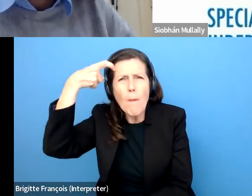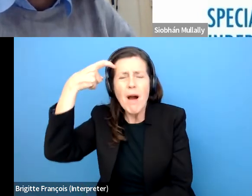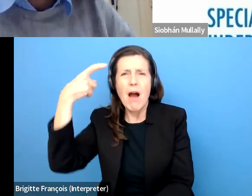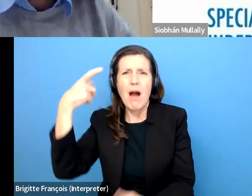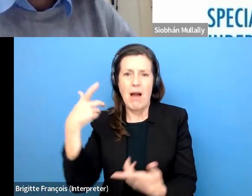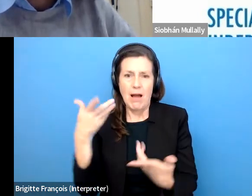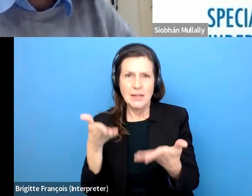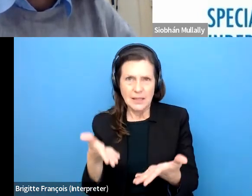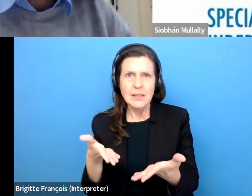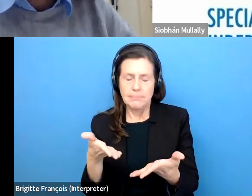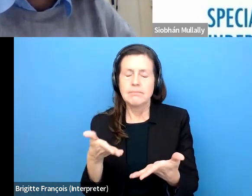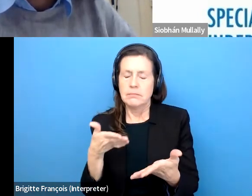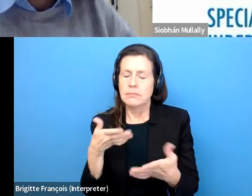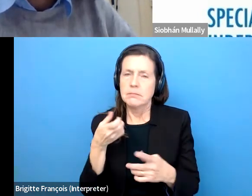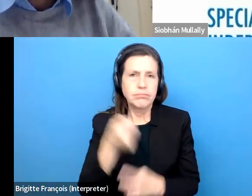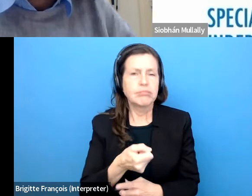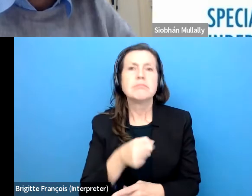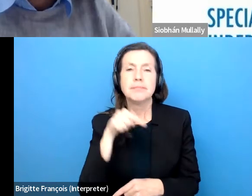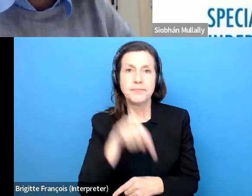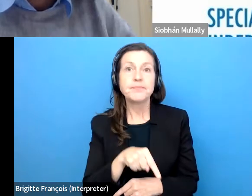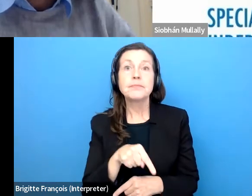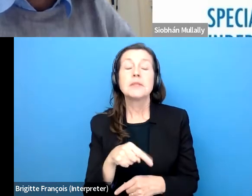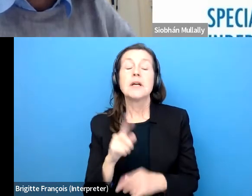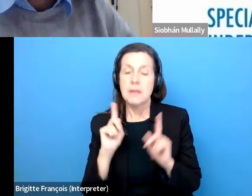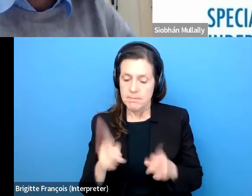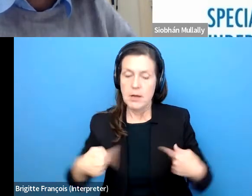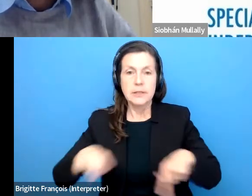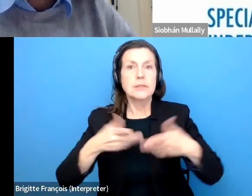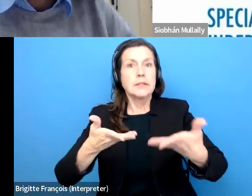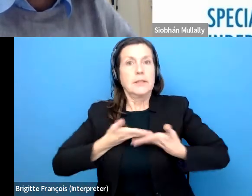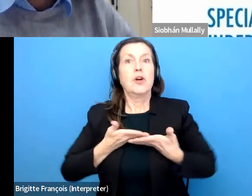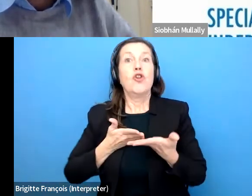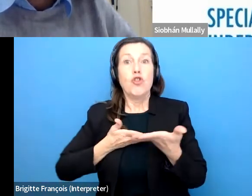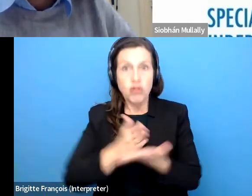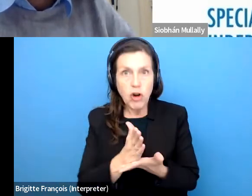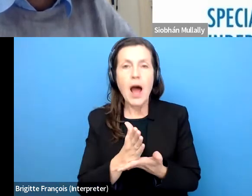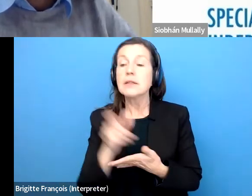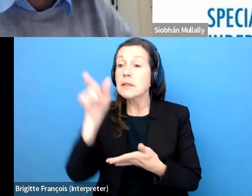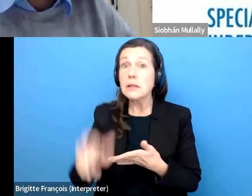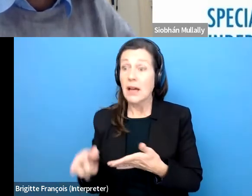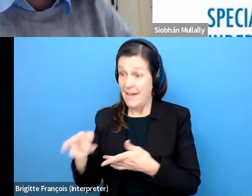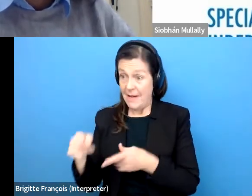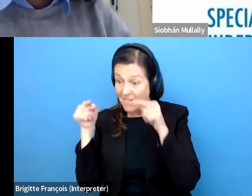An importantly, that it ensures the rights and autonomy of victims of trafficking with disabilities.